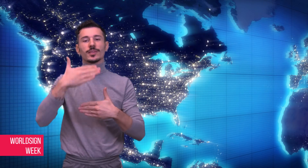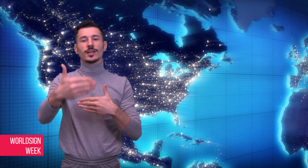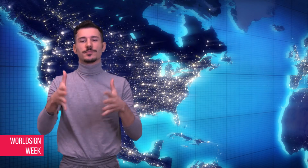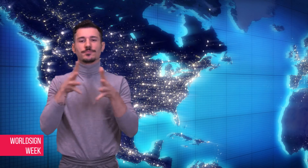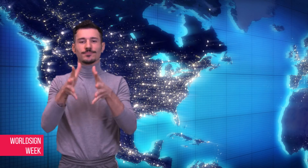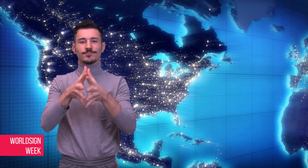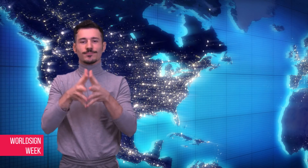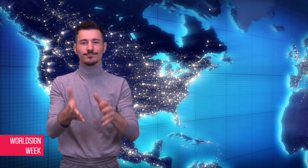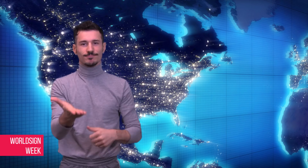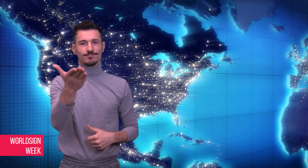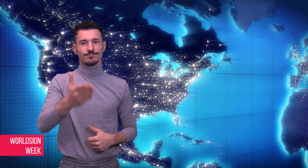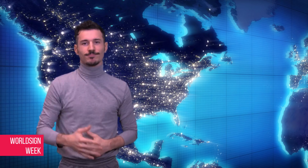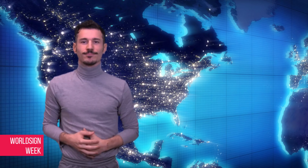Now, let’s go to next story.